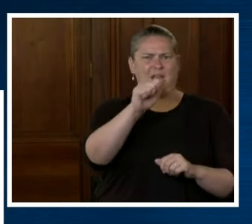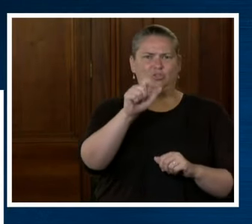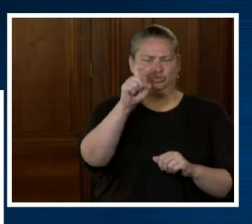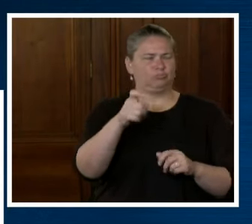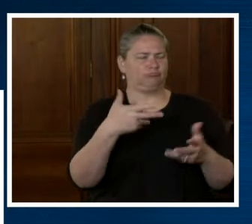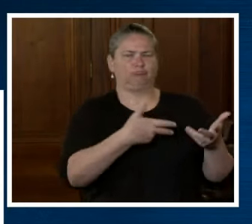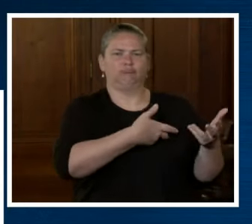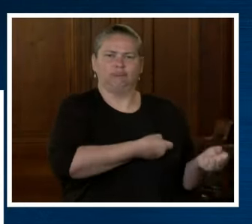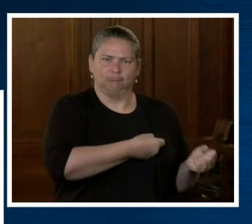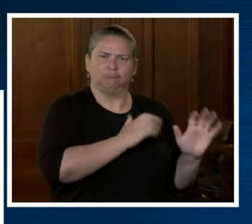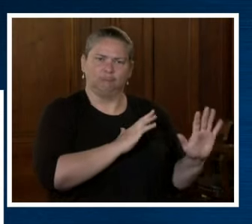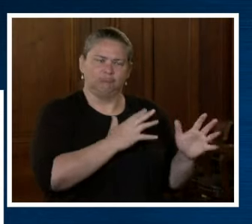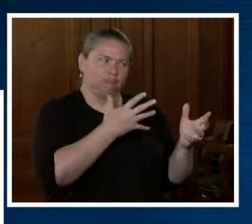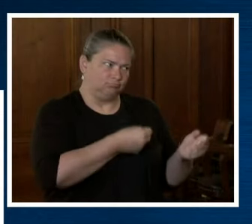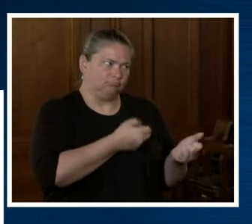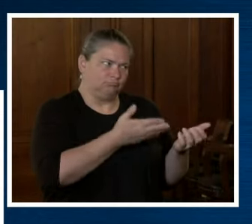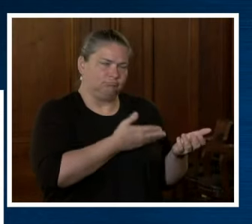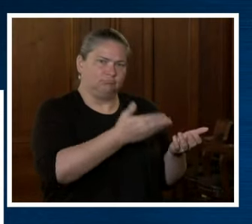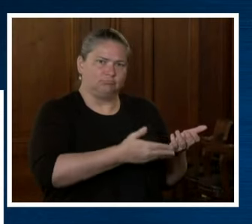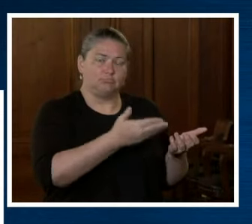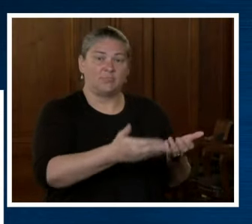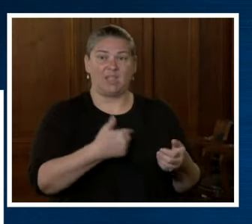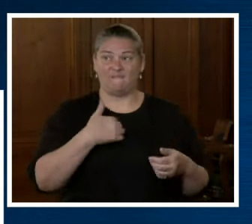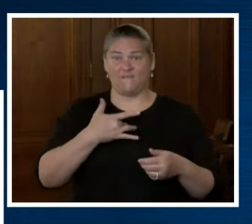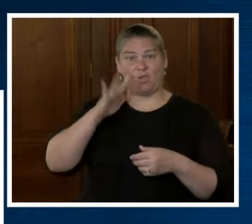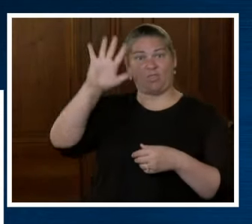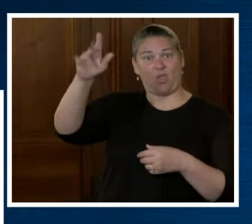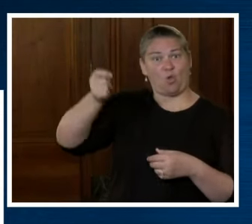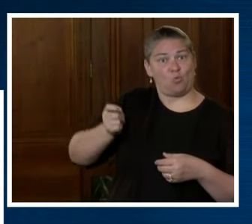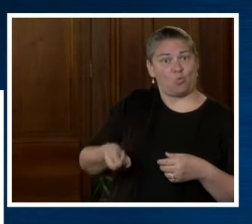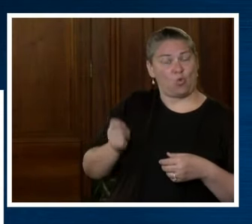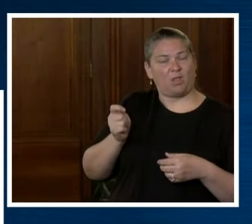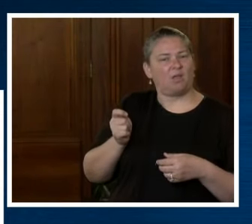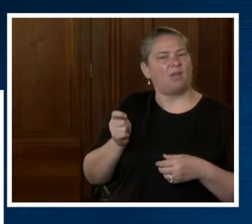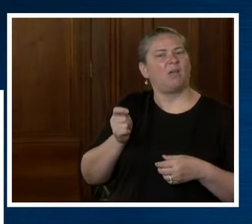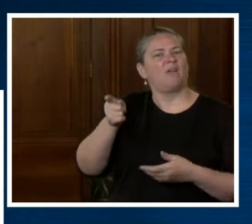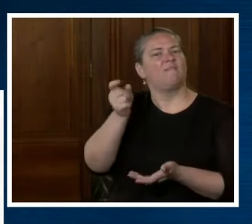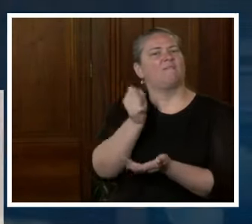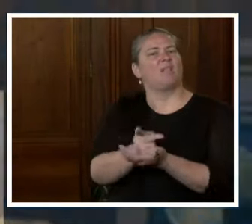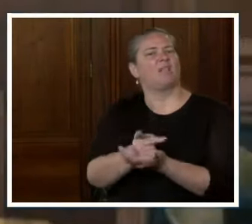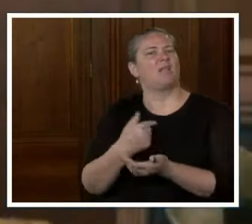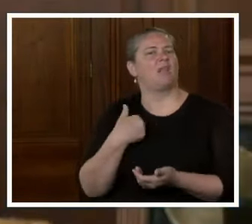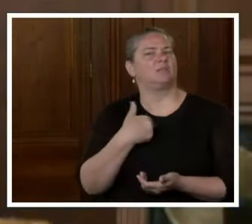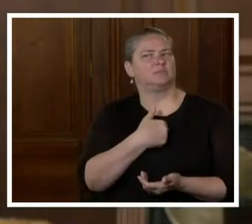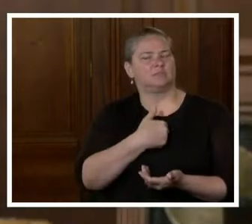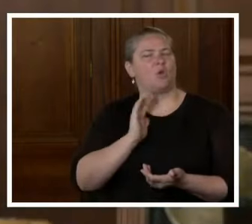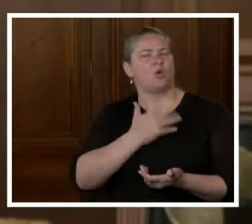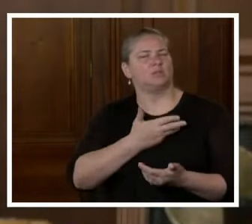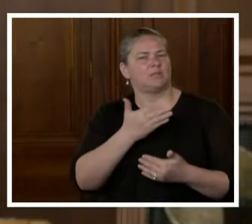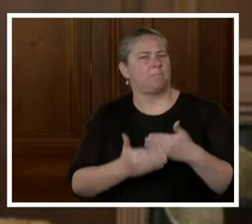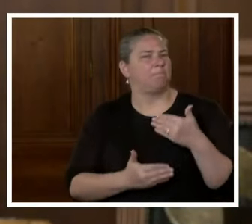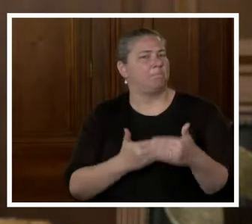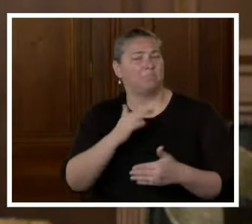LET'S SWITCH GEARS AND STILL